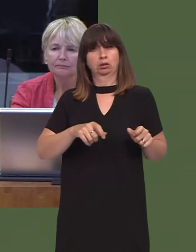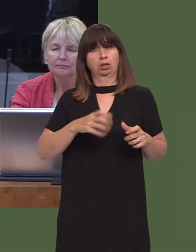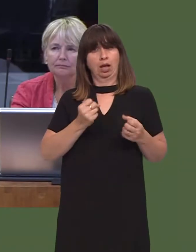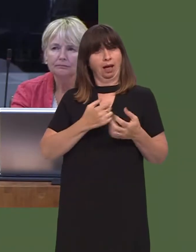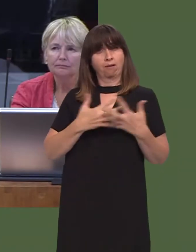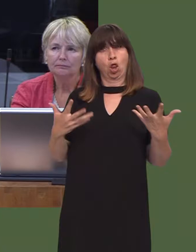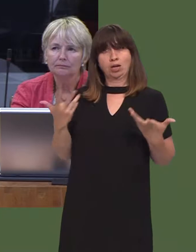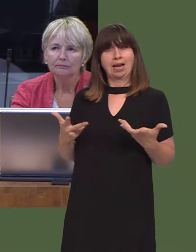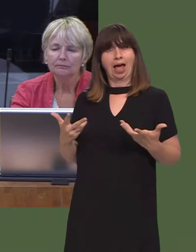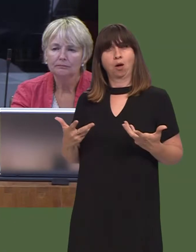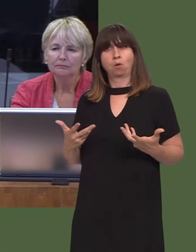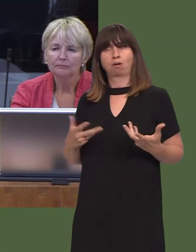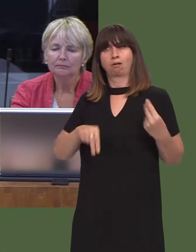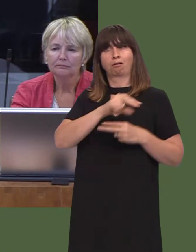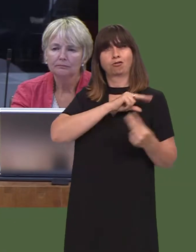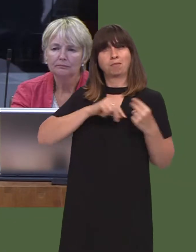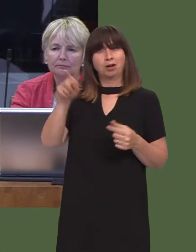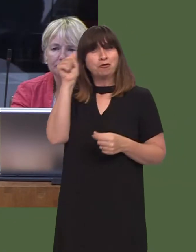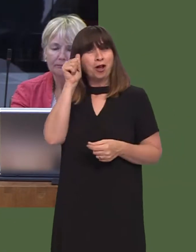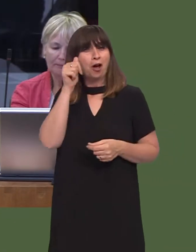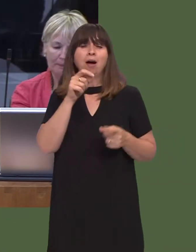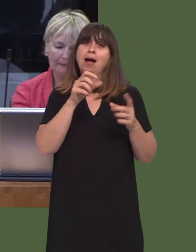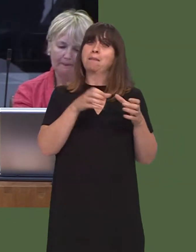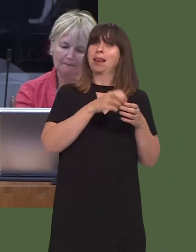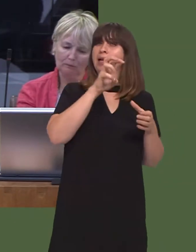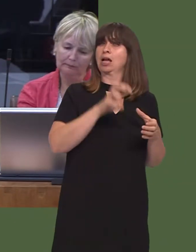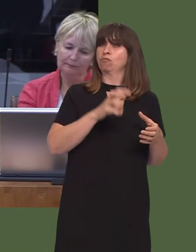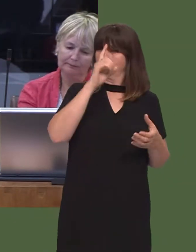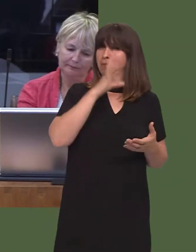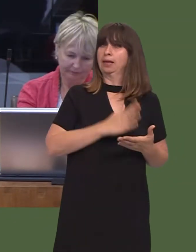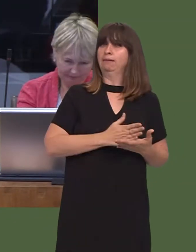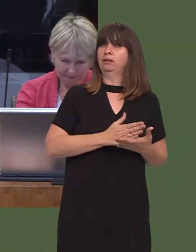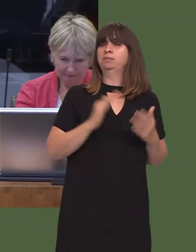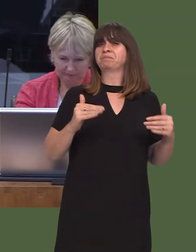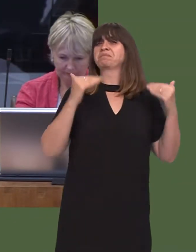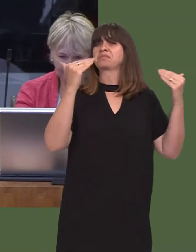you must be hearing the same messages that we have been hearing. Plaid Cymru believes